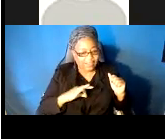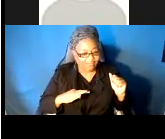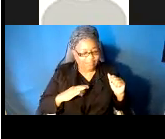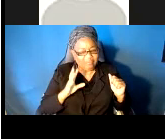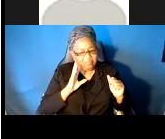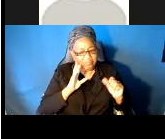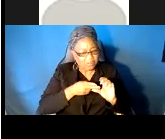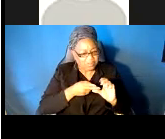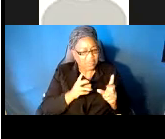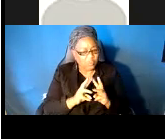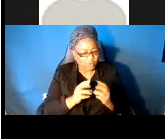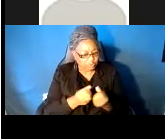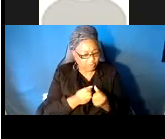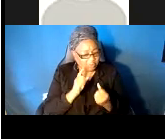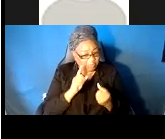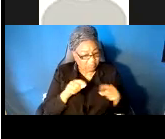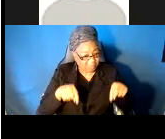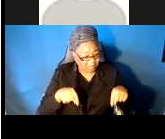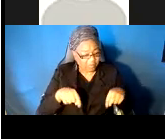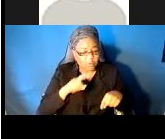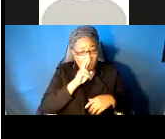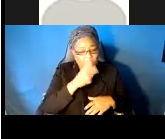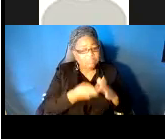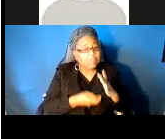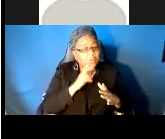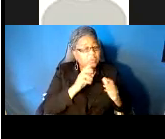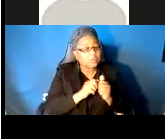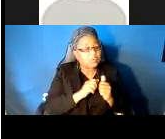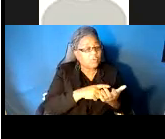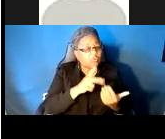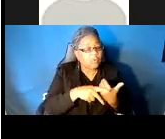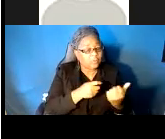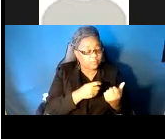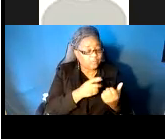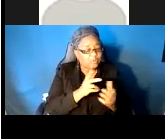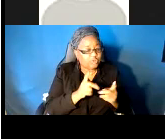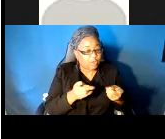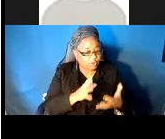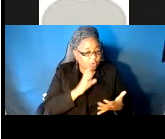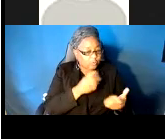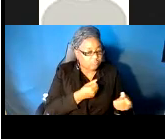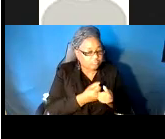such as this, or engage with program directors for support and I'll have more information on that coming up.